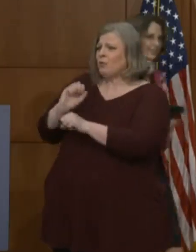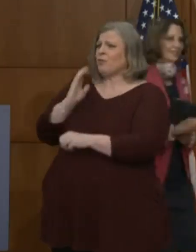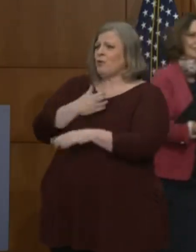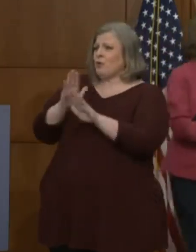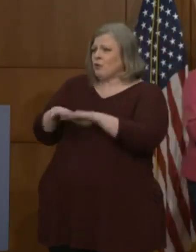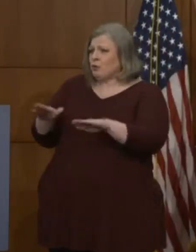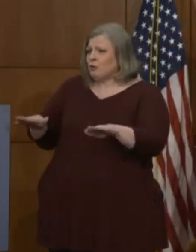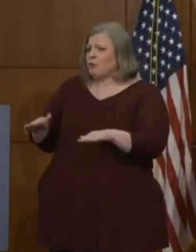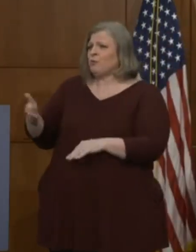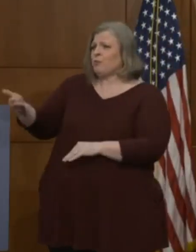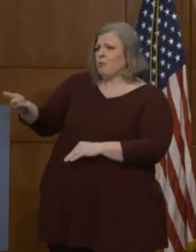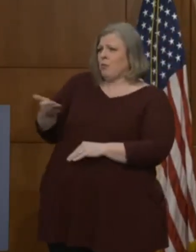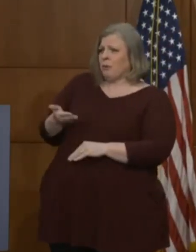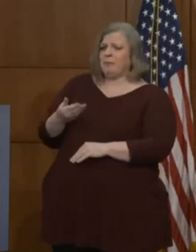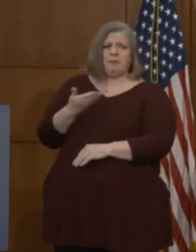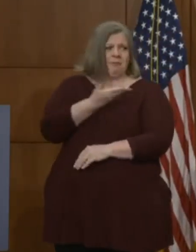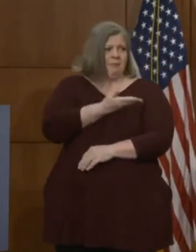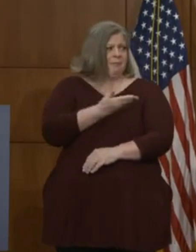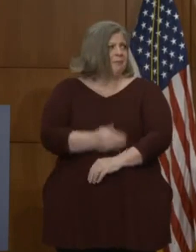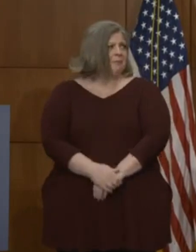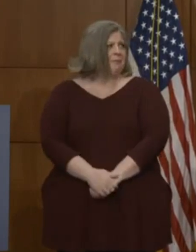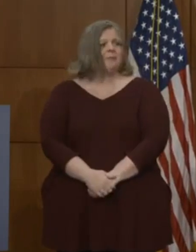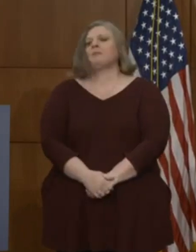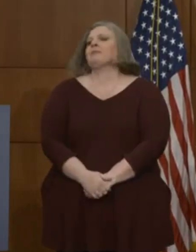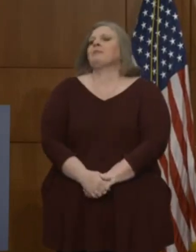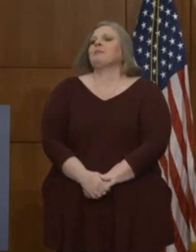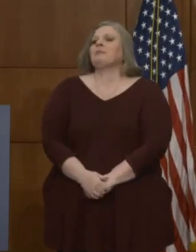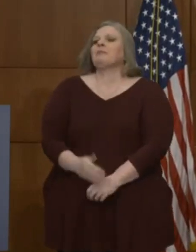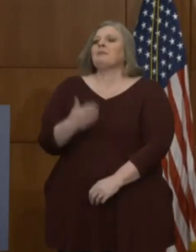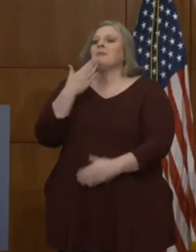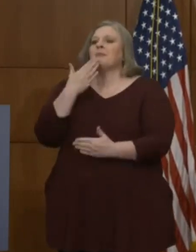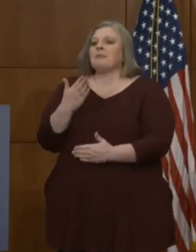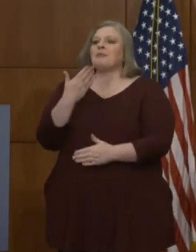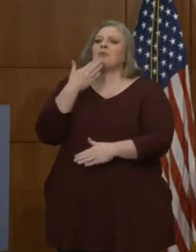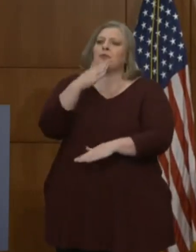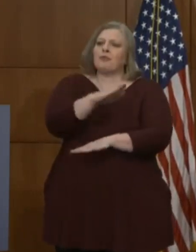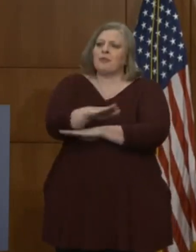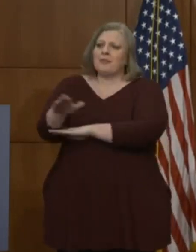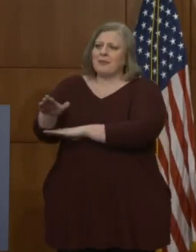SO MUCH FOR ALL OF YOUR WORK- FOR OUR CHILDREN AND WELCOME.